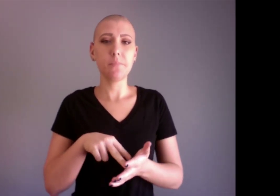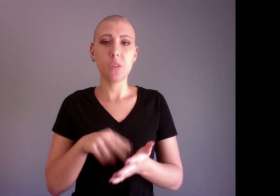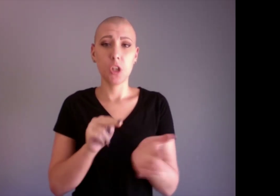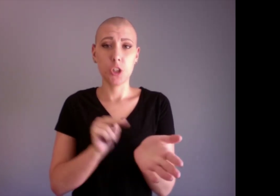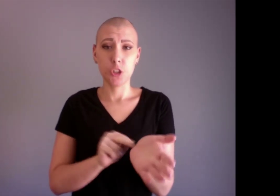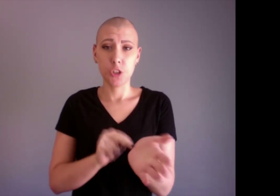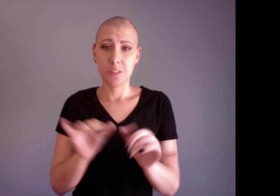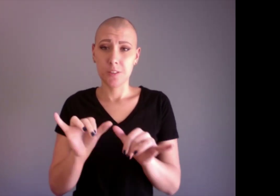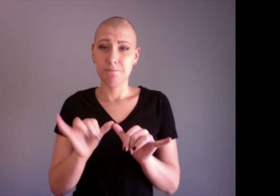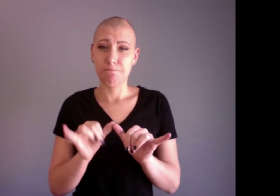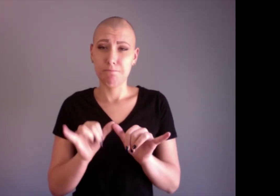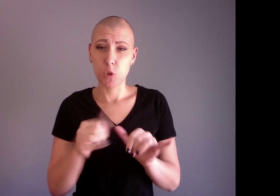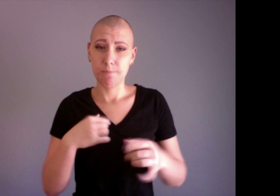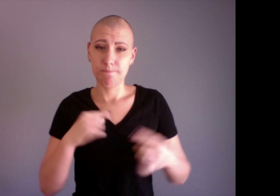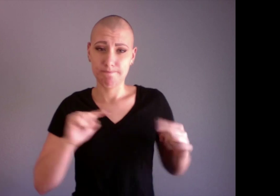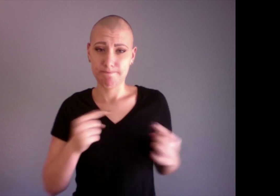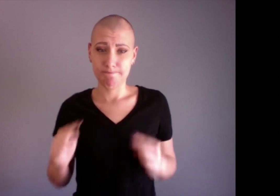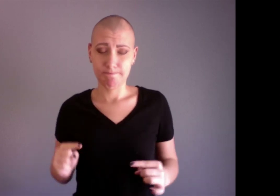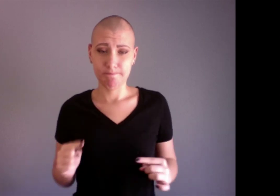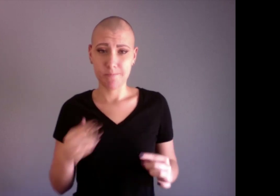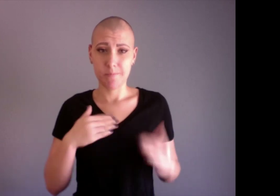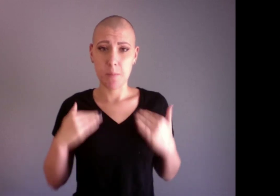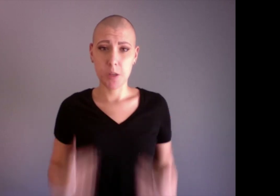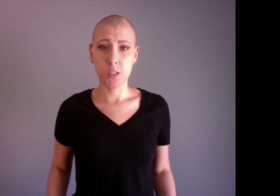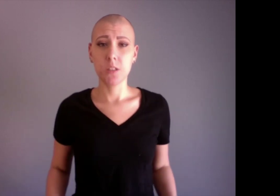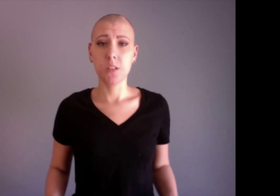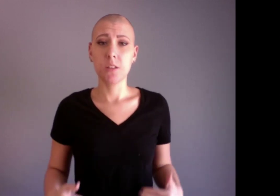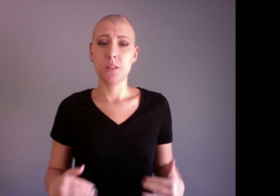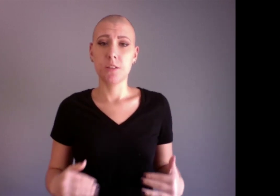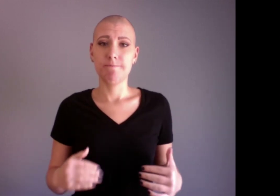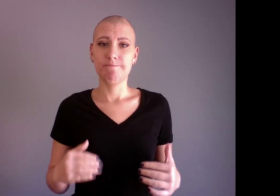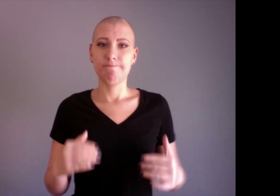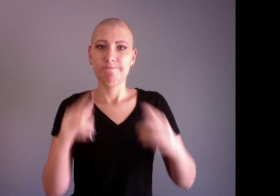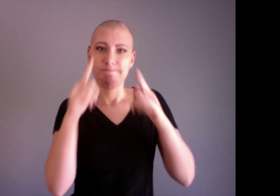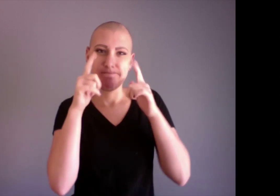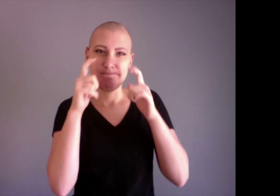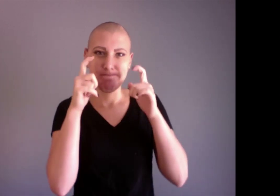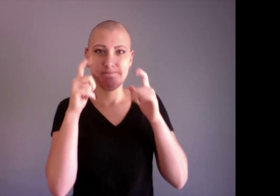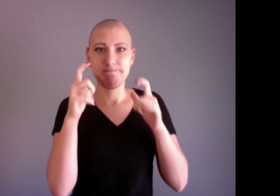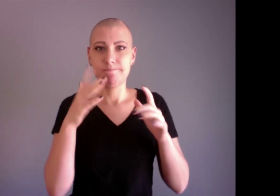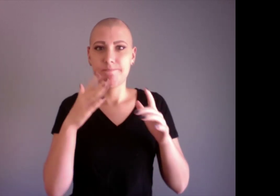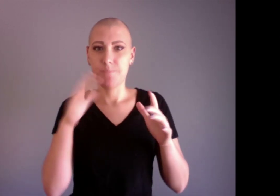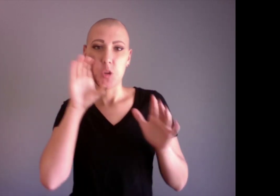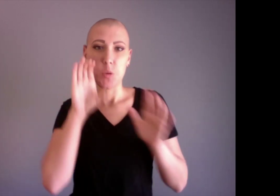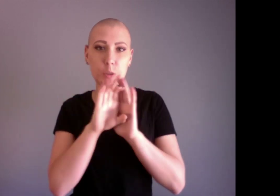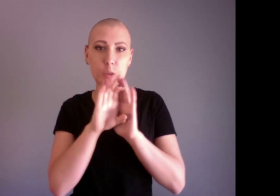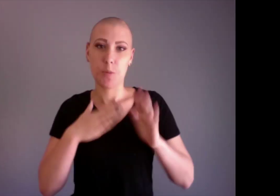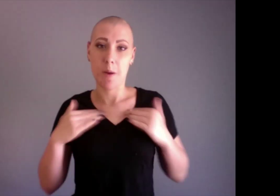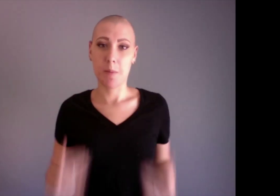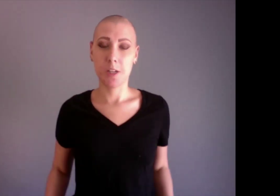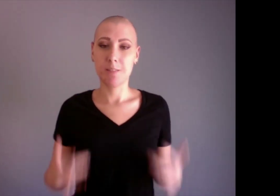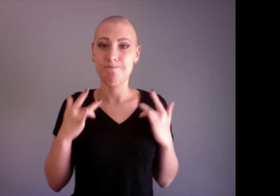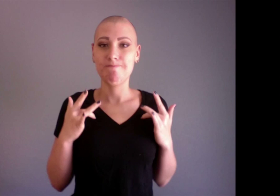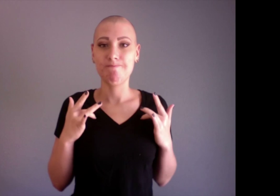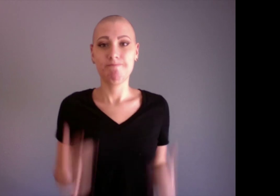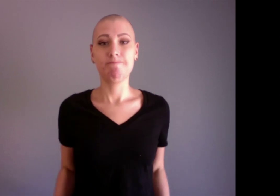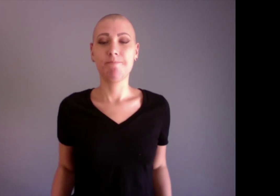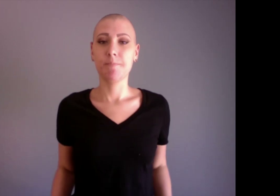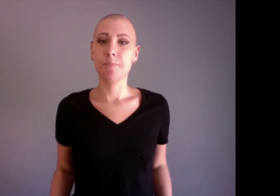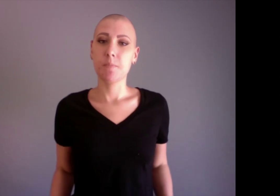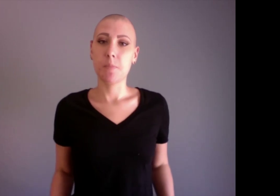while the nurses held a ruler to various abrasions on my body and photographed them.